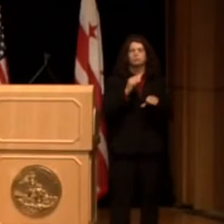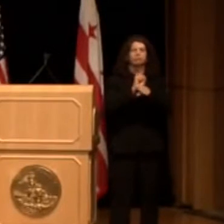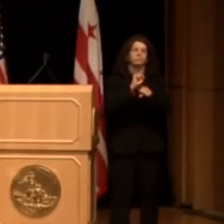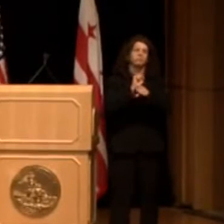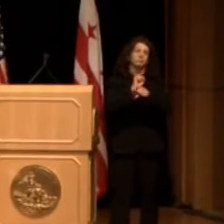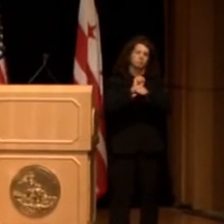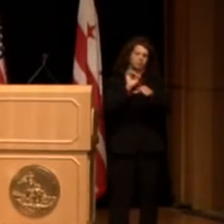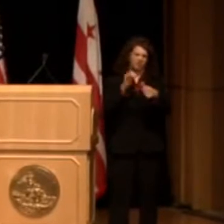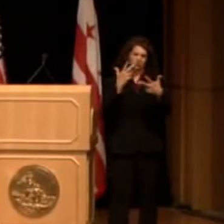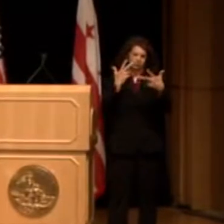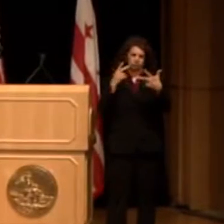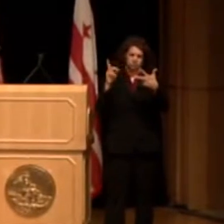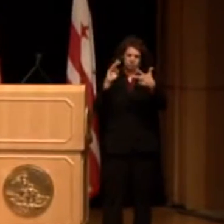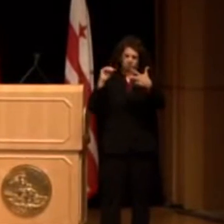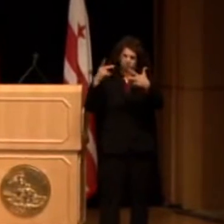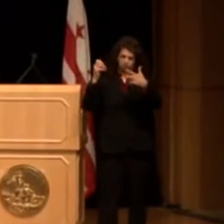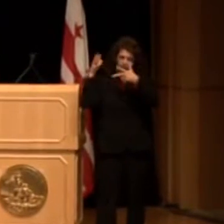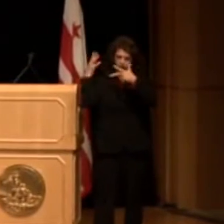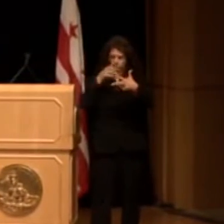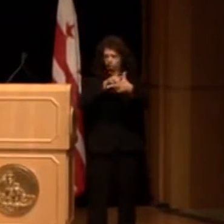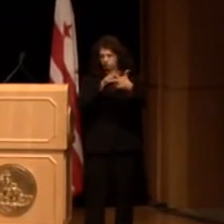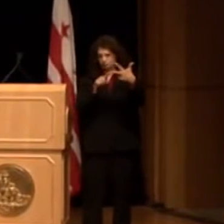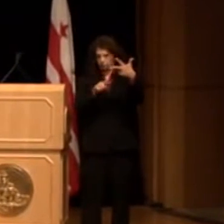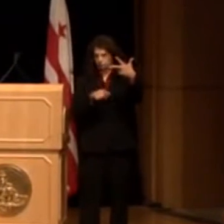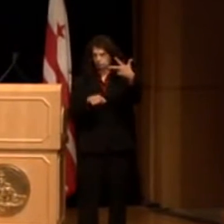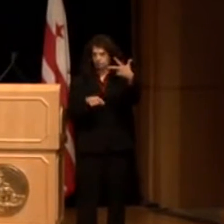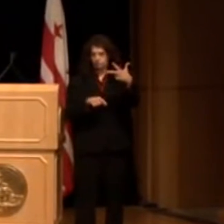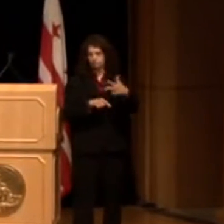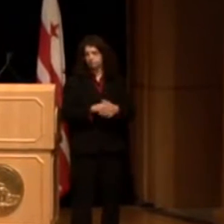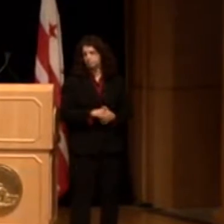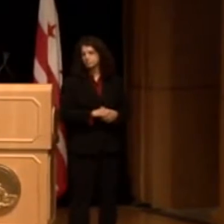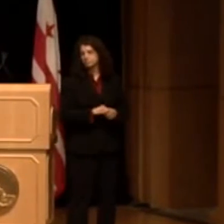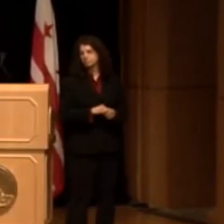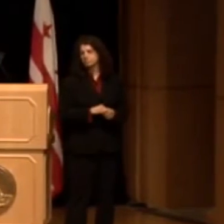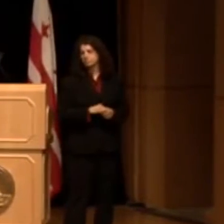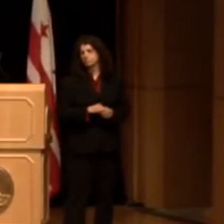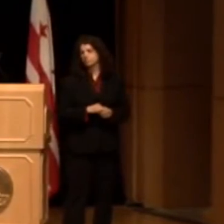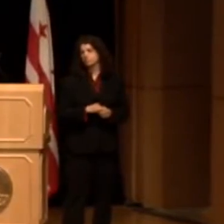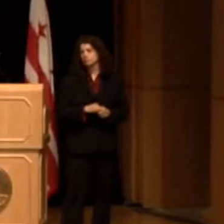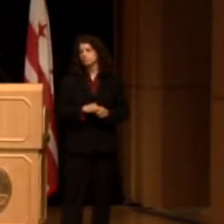GUIDES EVERY SINGLE INITIATIVE THAT IS IN THE DEPUTY MAYOR'S OFFICE. I'VE GOT TO BE FOCUSED ON ONE IF